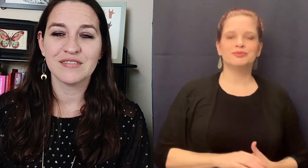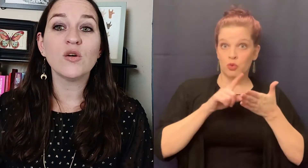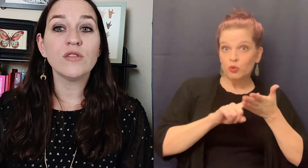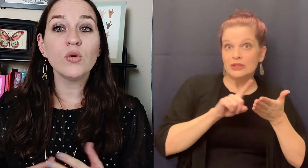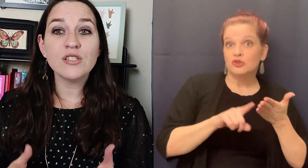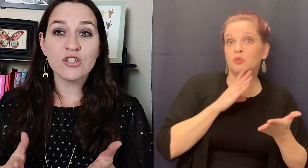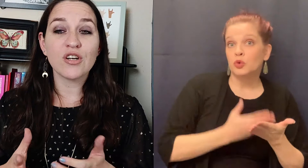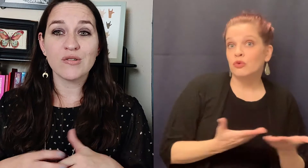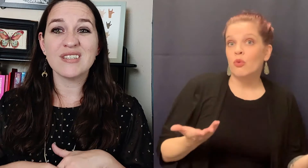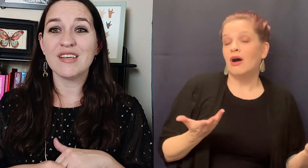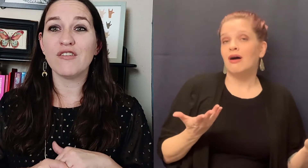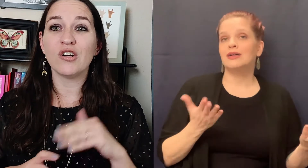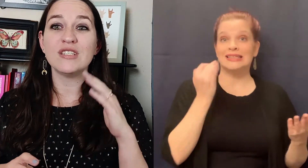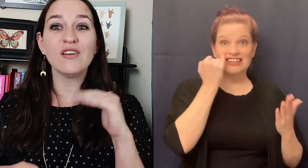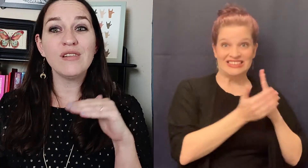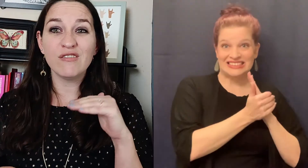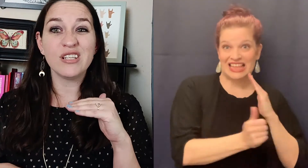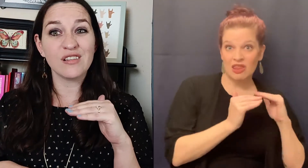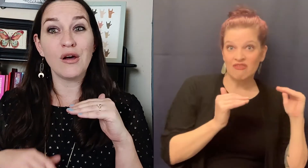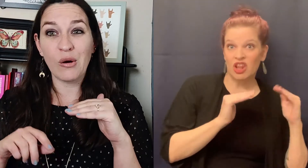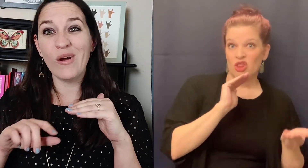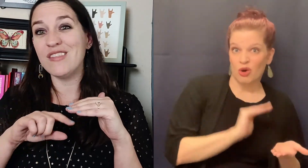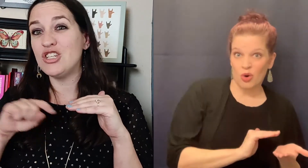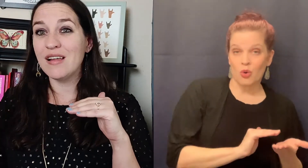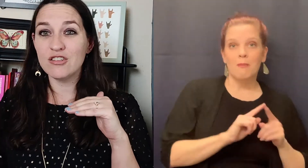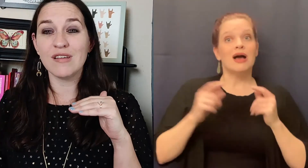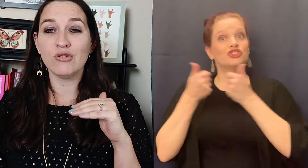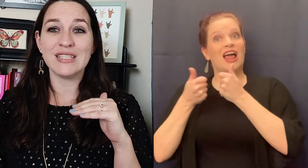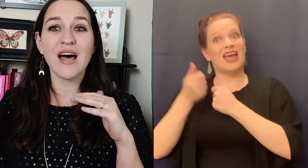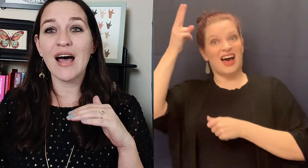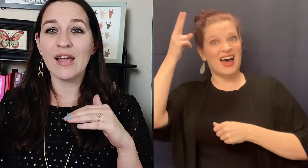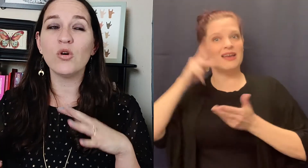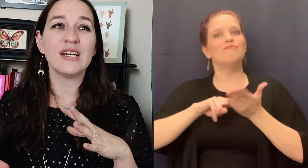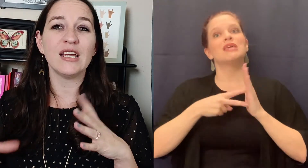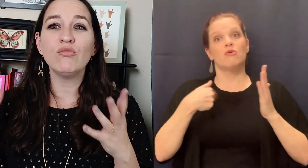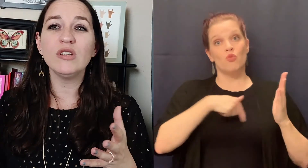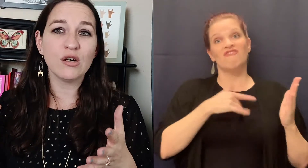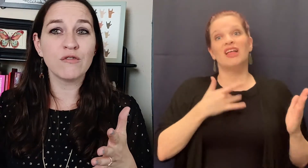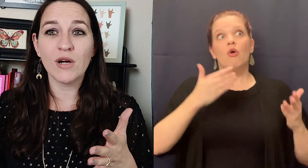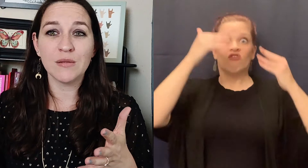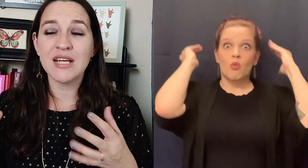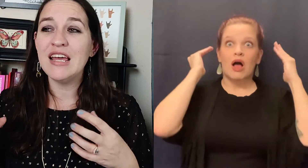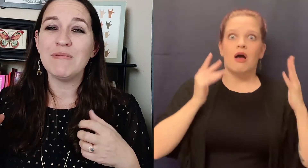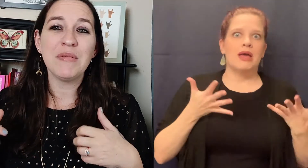And so what the research shows is if our skill level is low and the challenge level is high, we're going to get really overwhelmed, maybe even